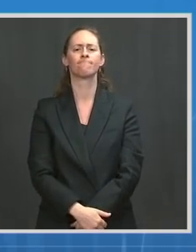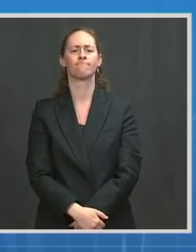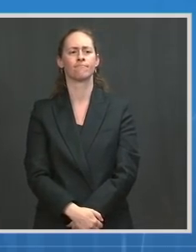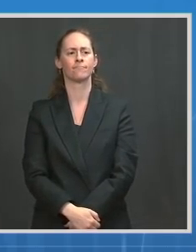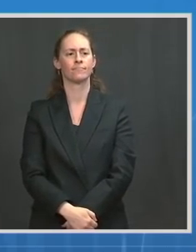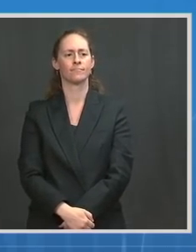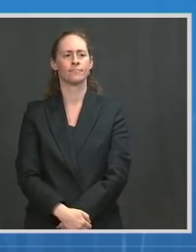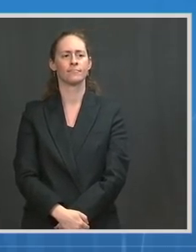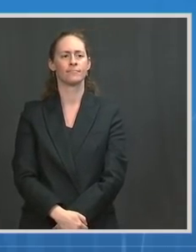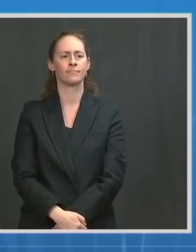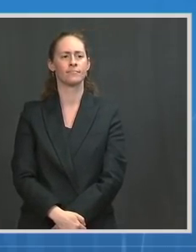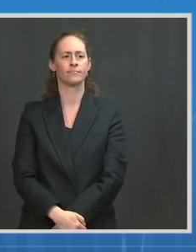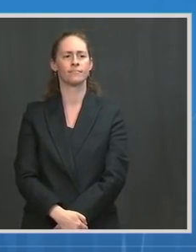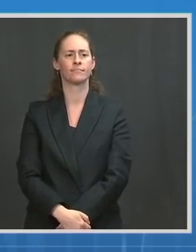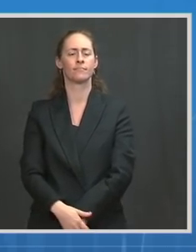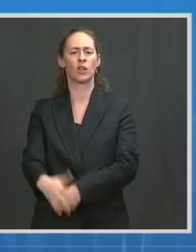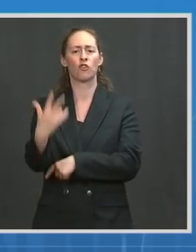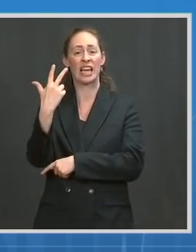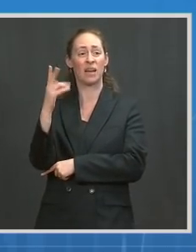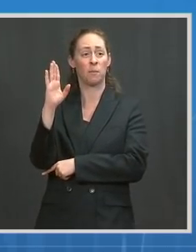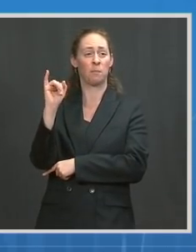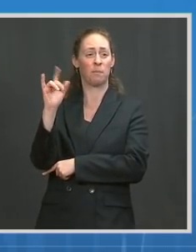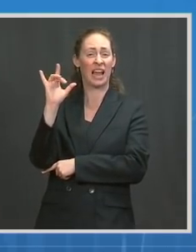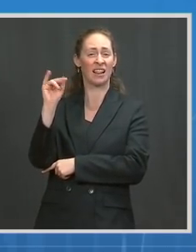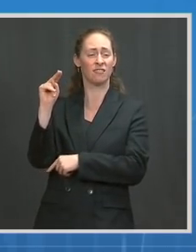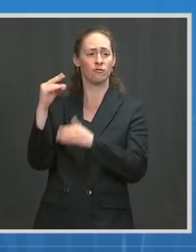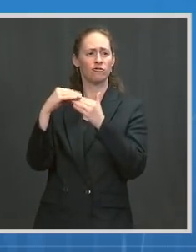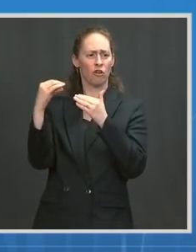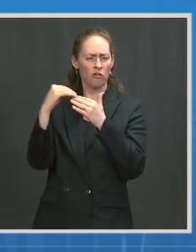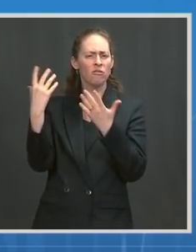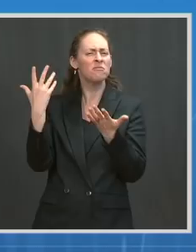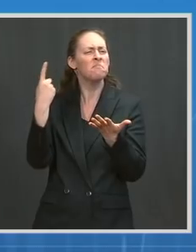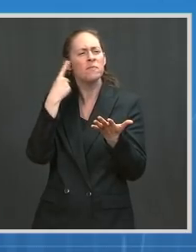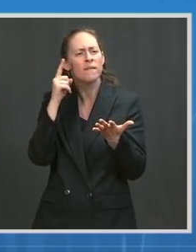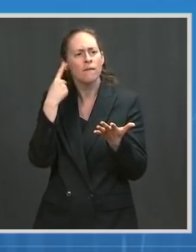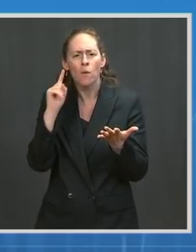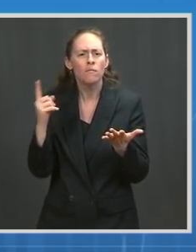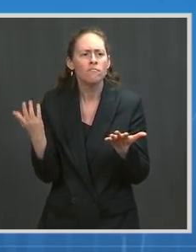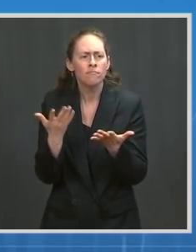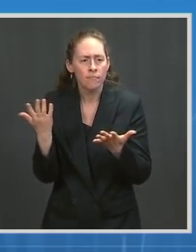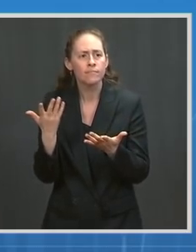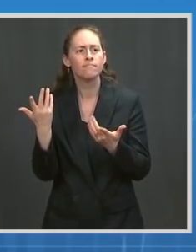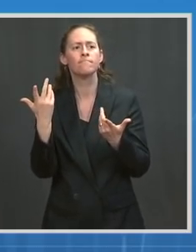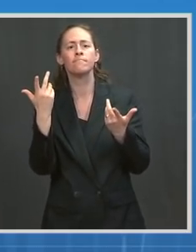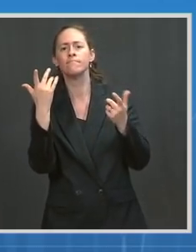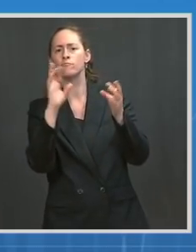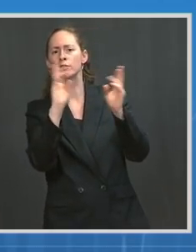and to build a public health workforce for the future. Though many threats have increased in complexity